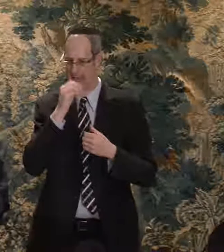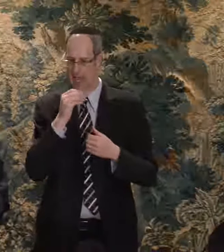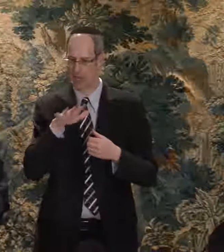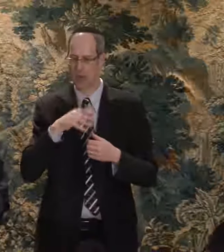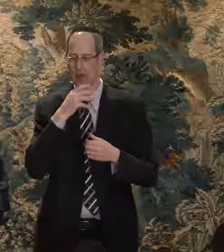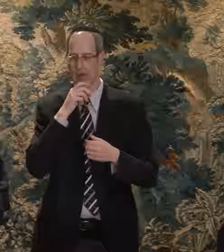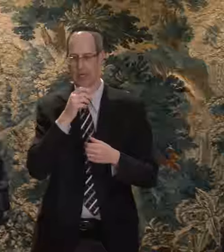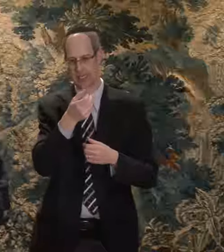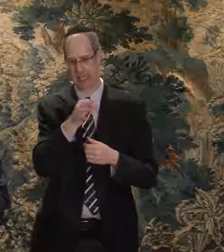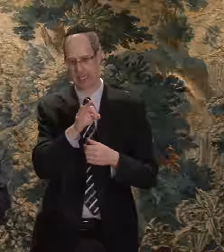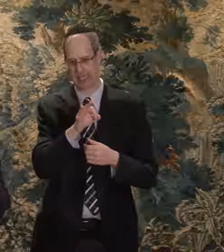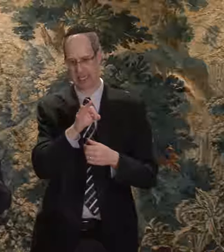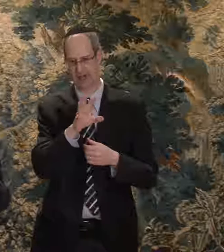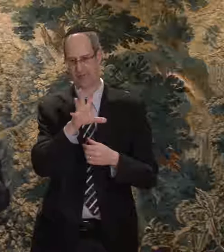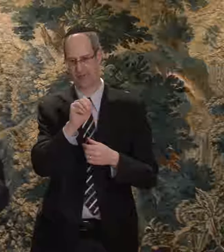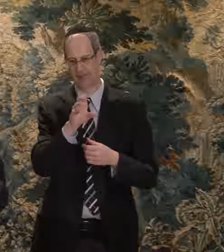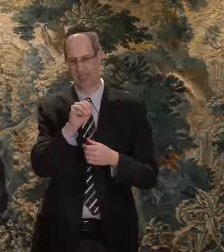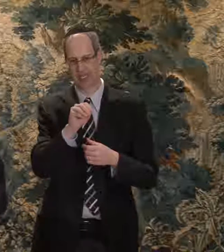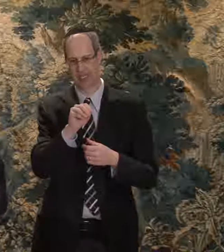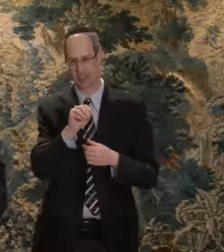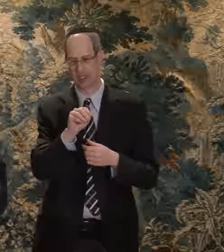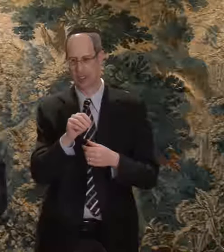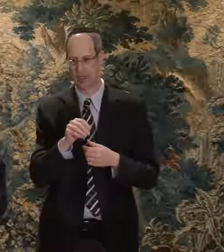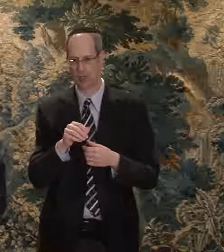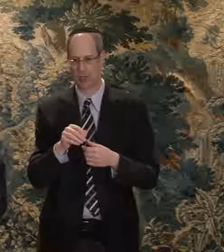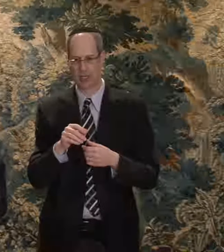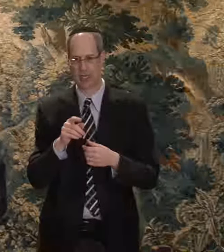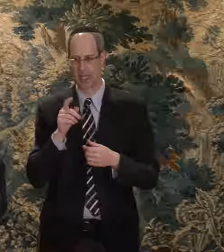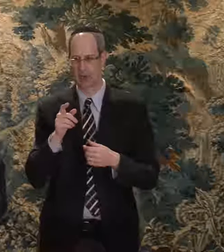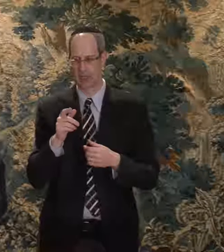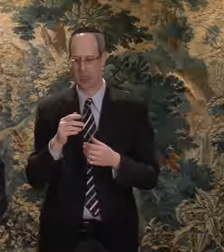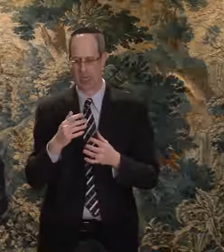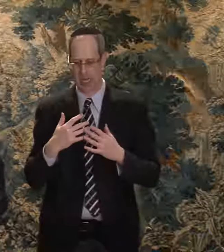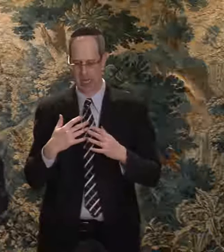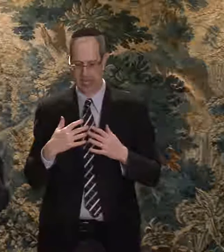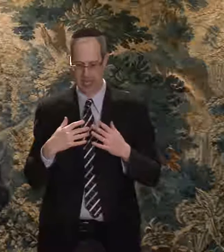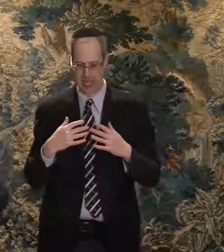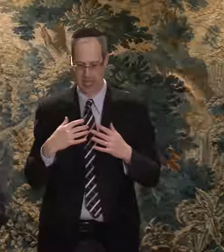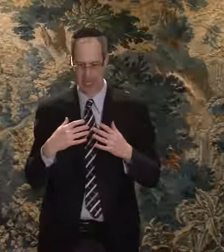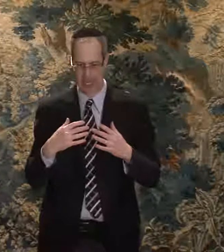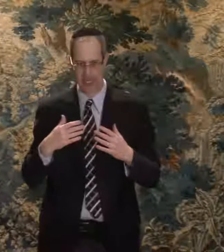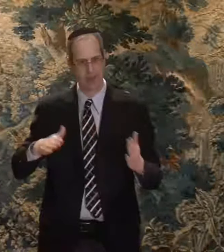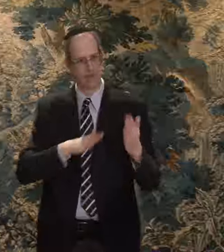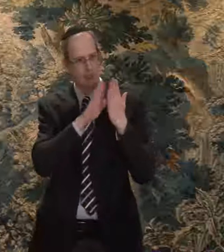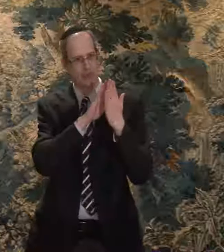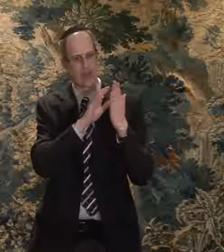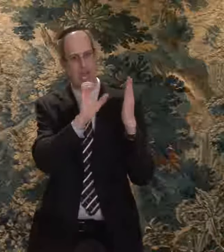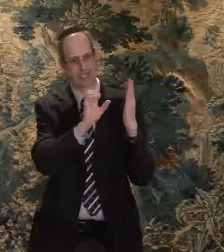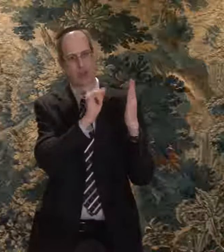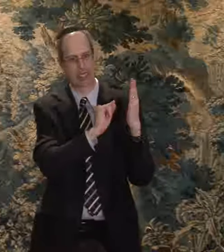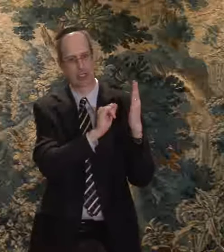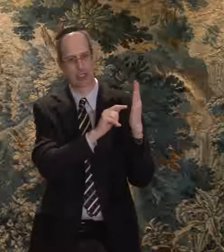and he writes he was so intimidated to be in front of the huzzah yesh that he